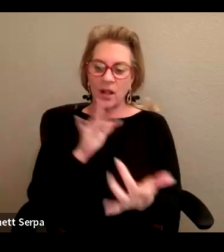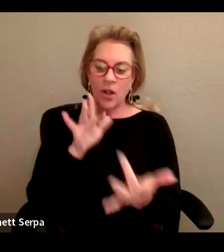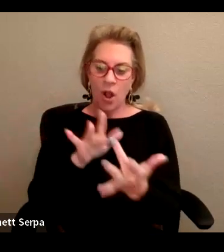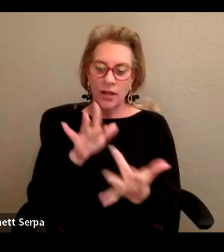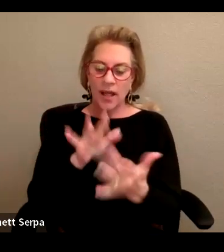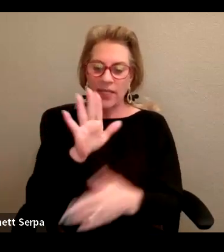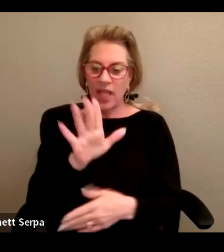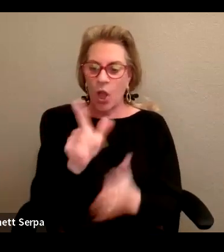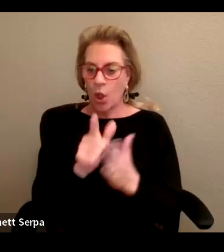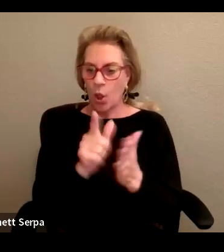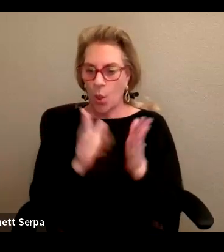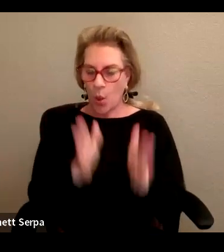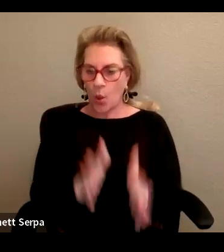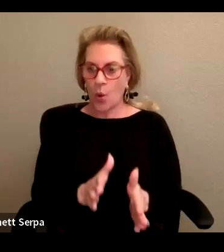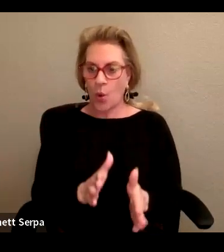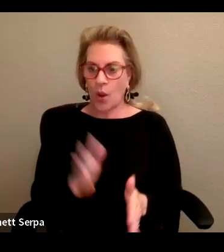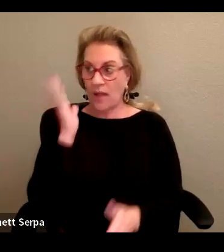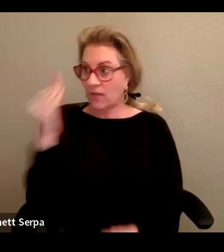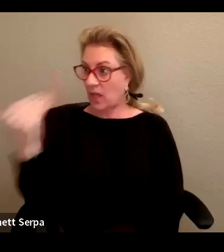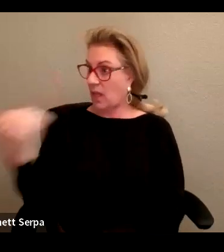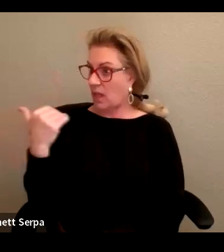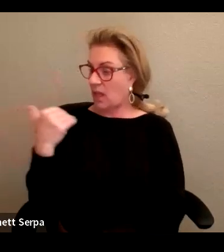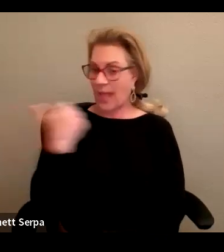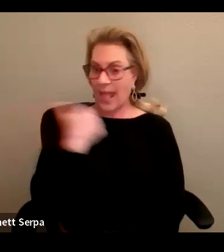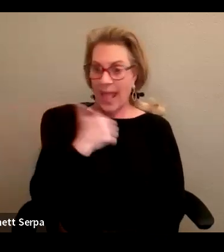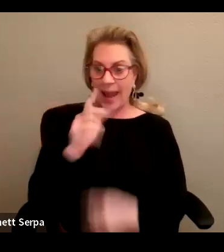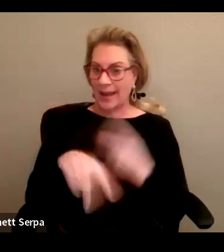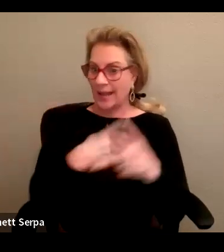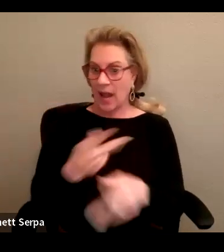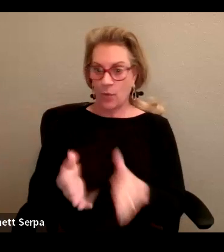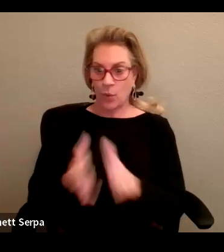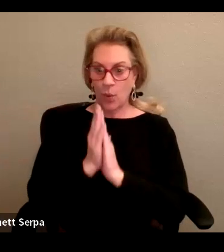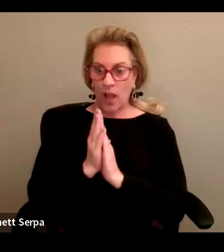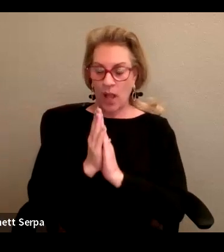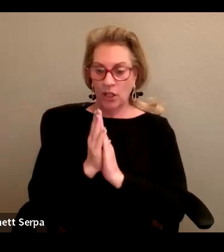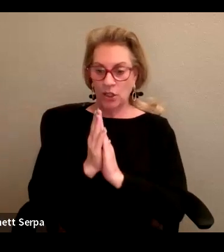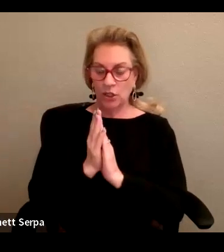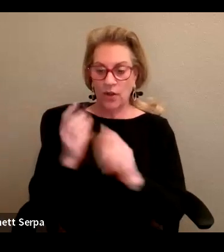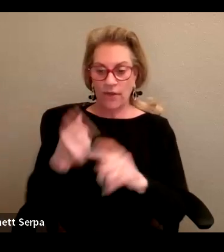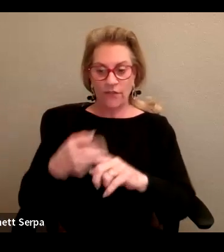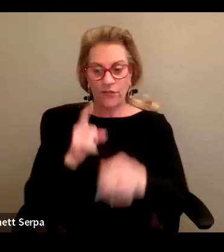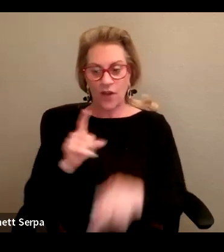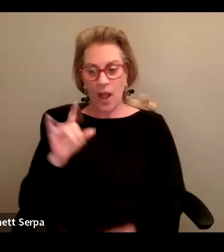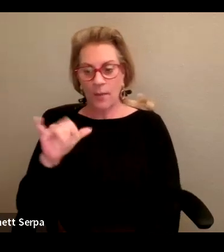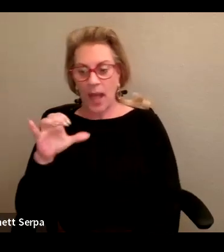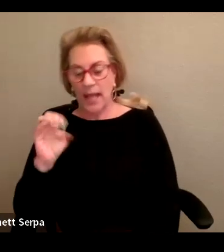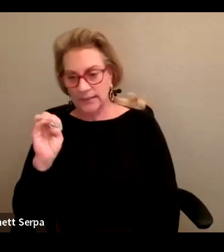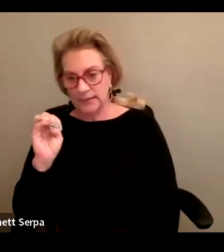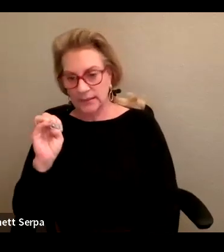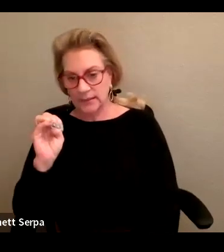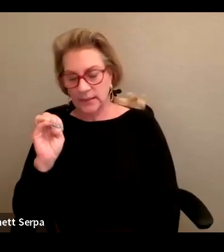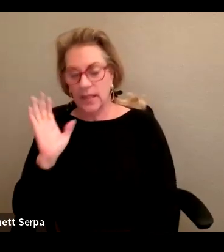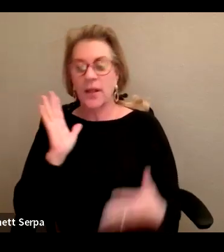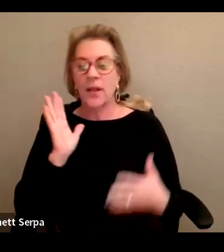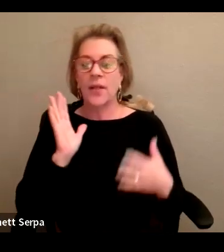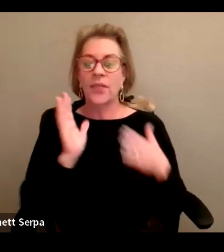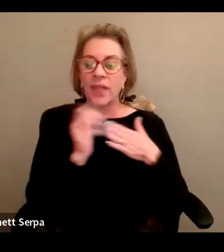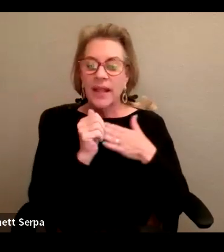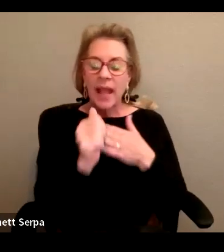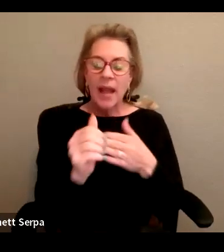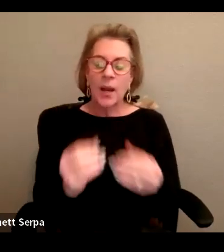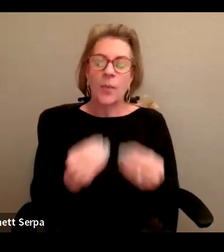attorney if they were to get any type of request from iice the guidances provide um an overview